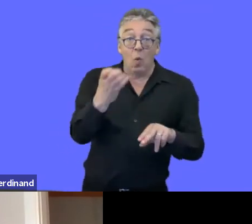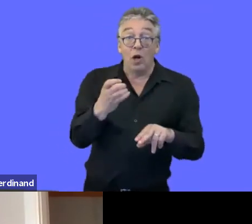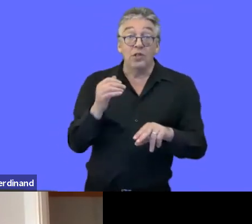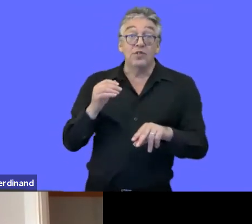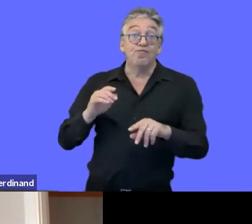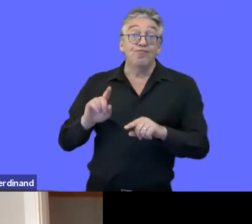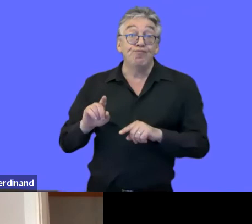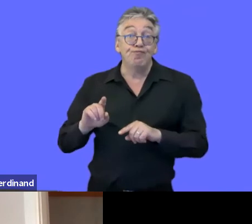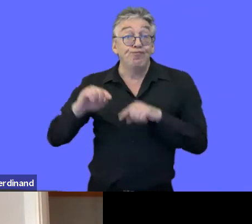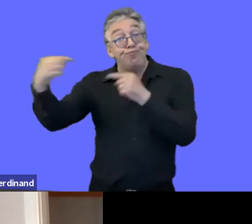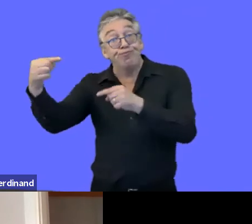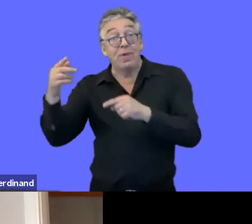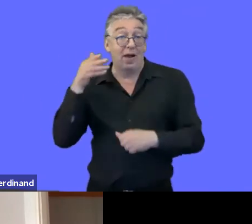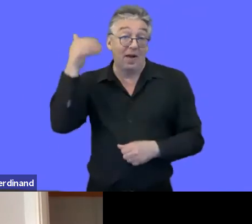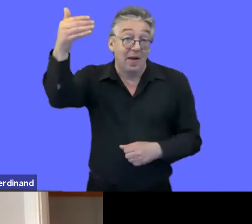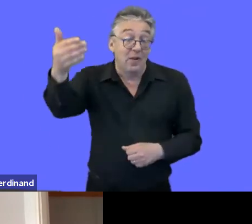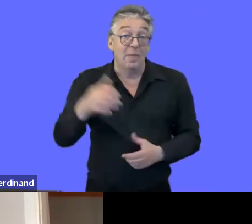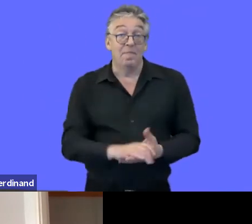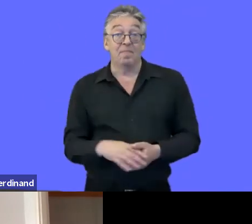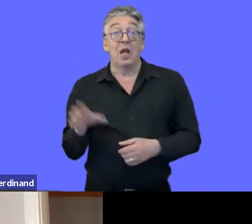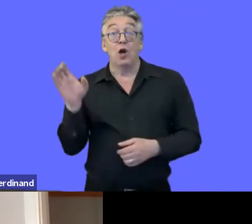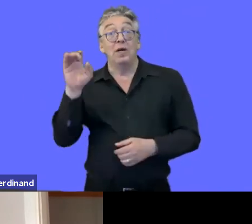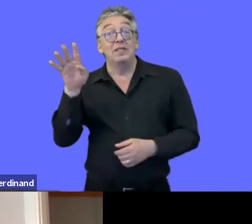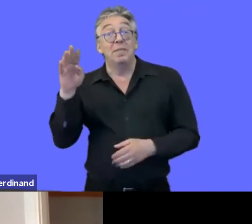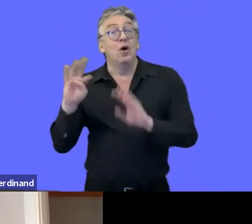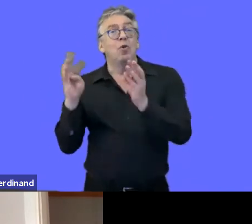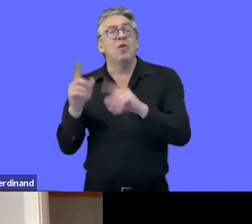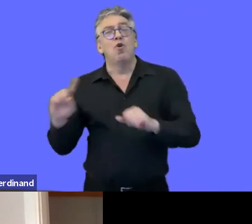The request allowed us to provide the committee with clear information